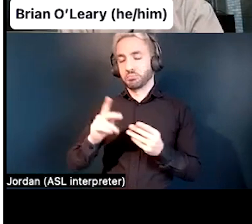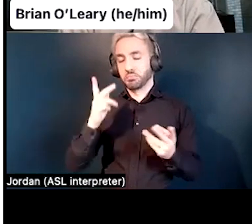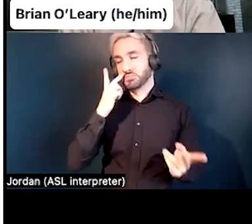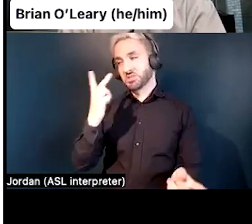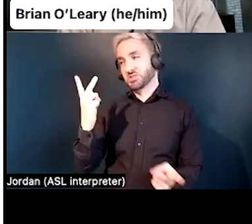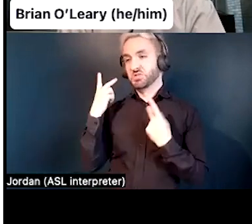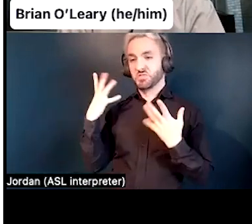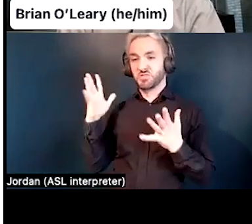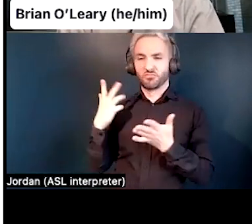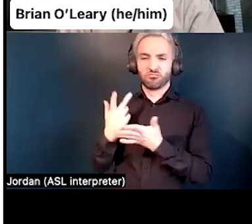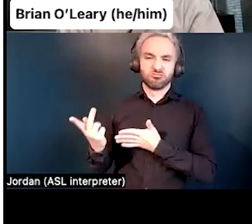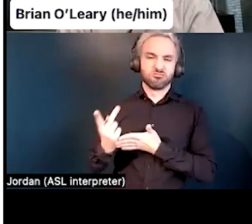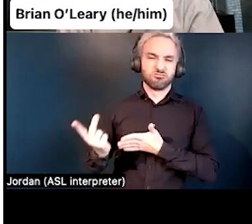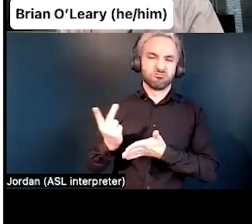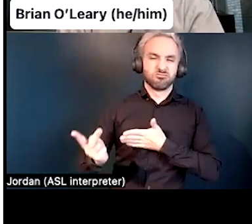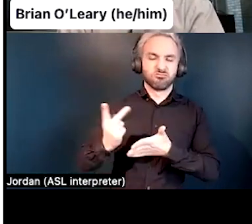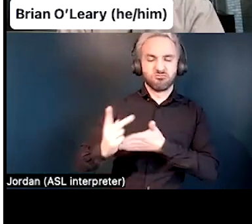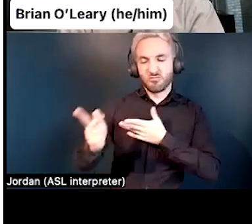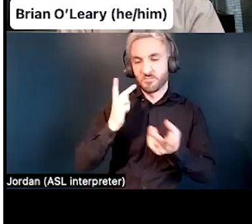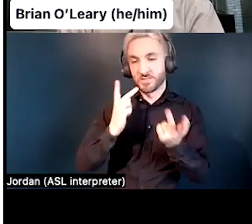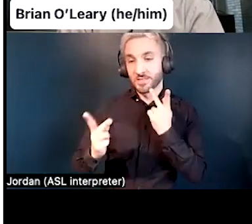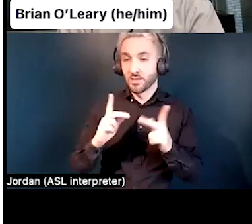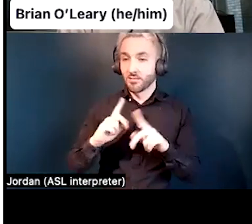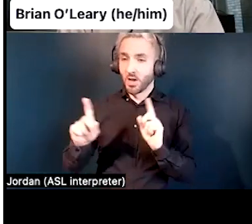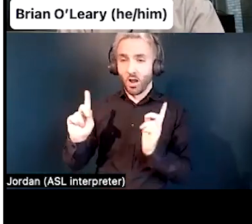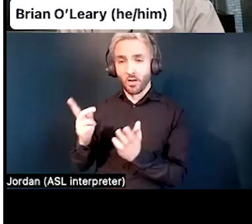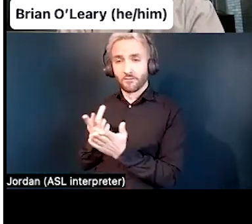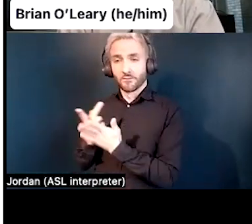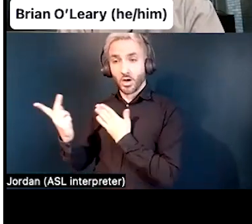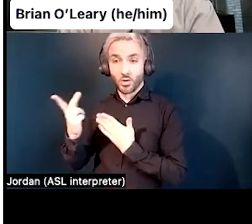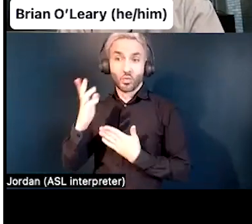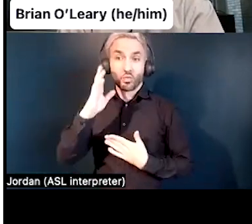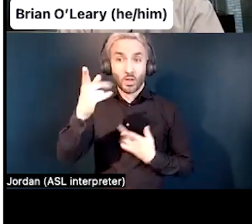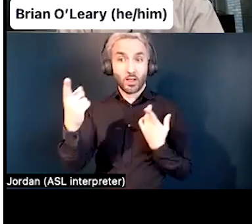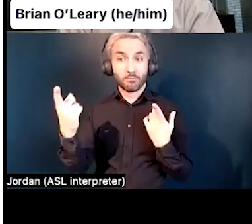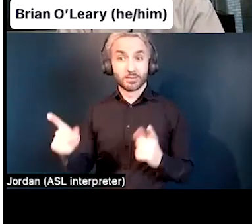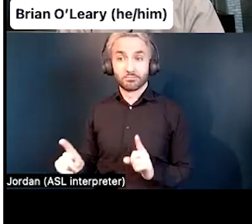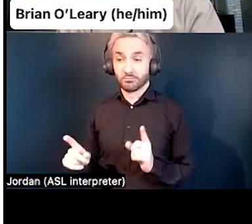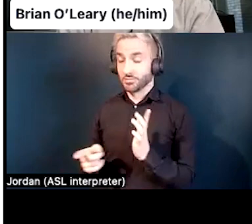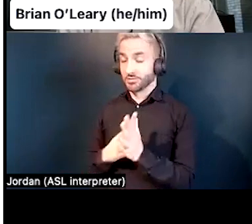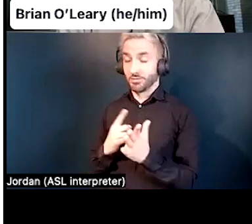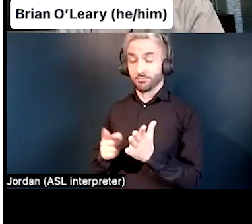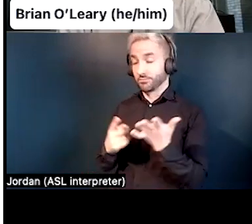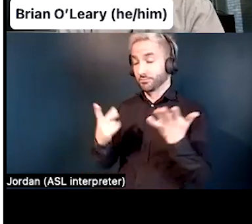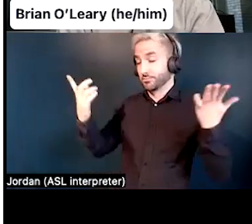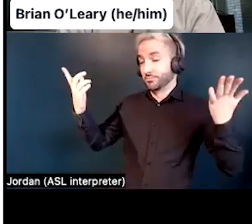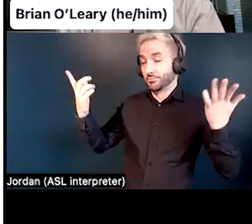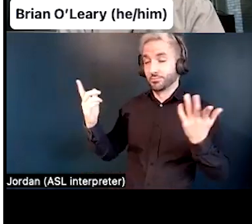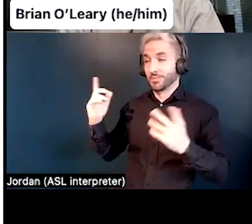but certainly, you know, failure does occur. You know, sometimes things don't get adopted or they